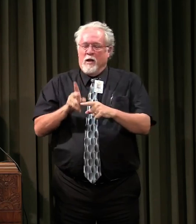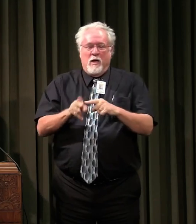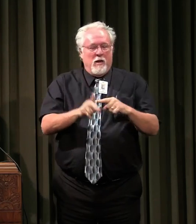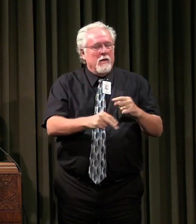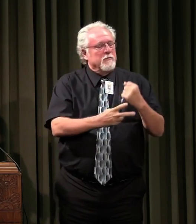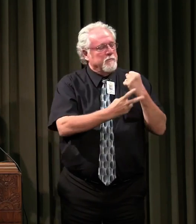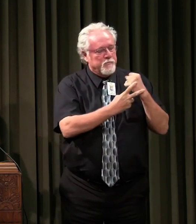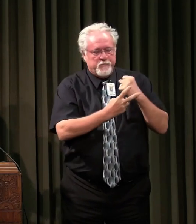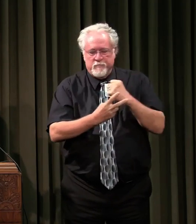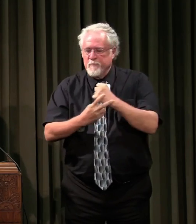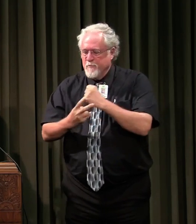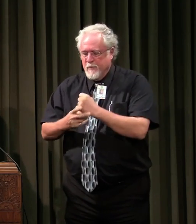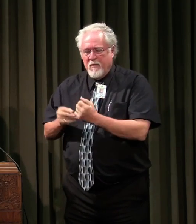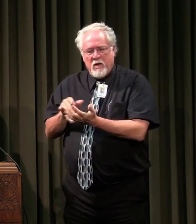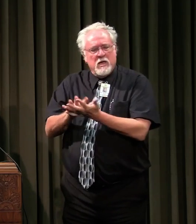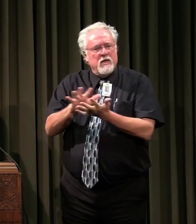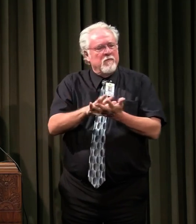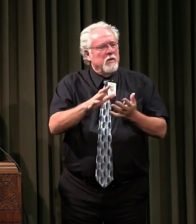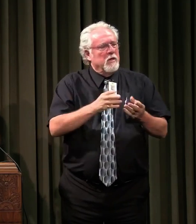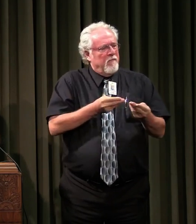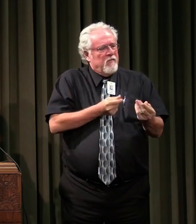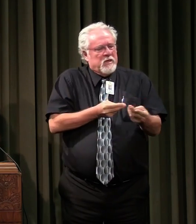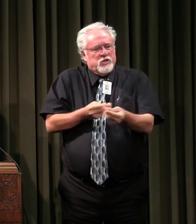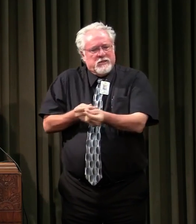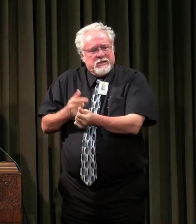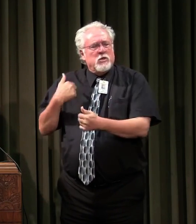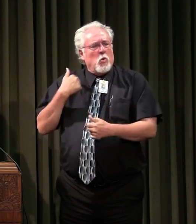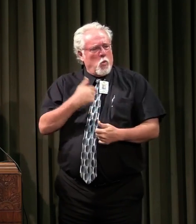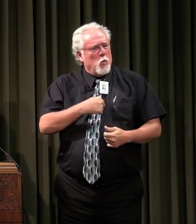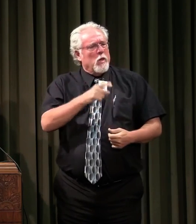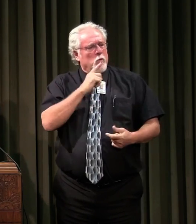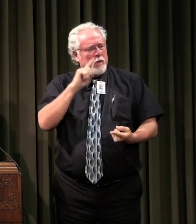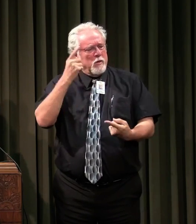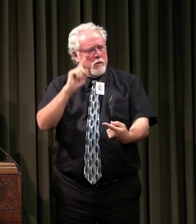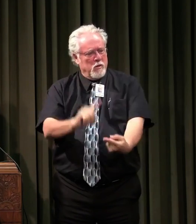and efficiencies and through revenue we have whittled that down from two billion